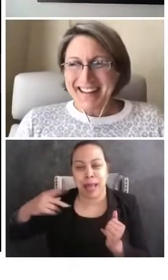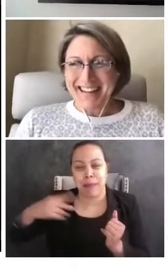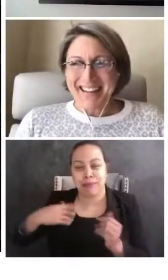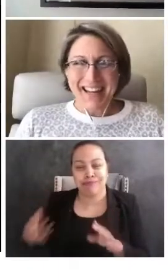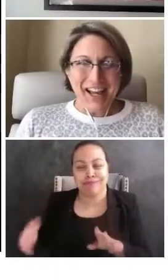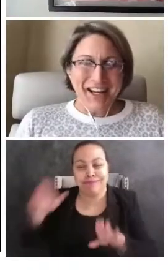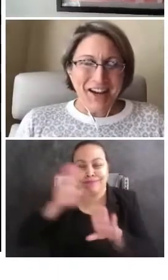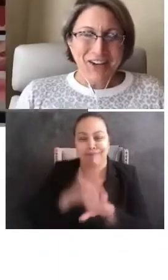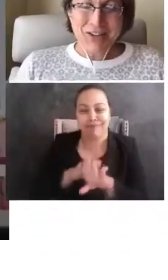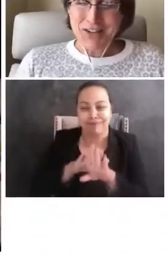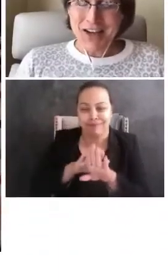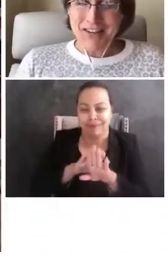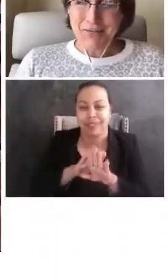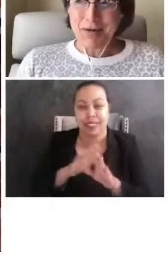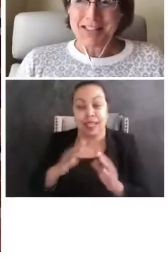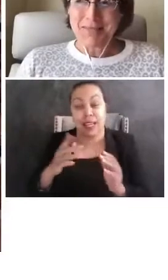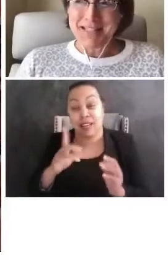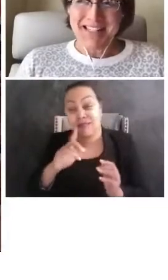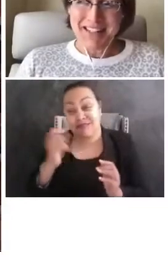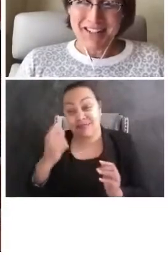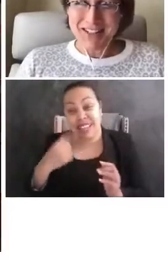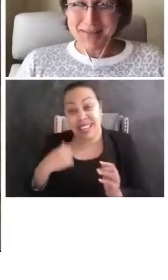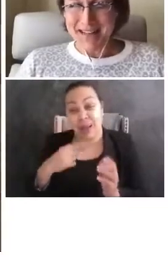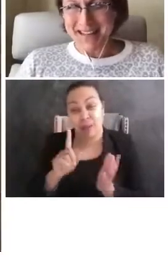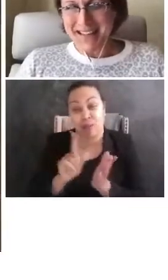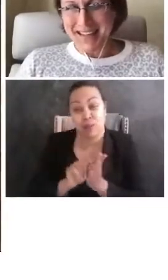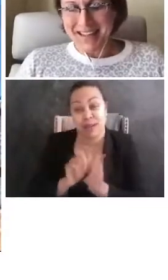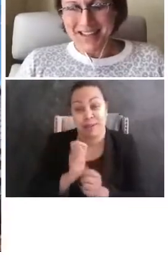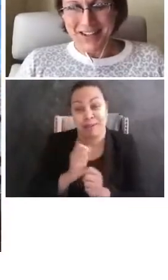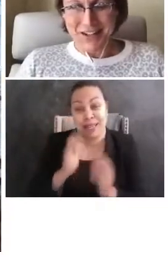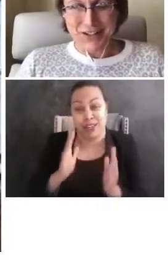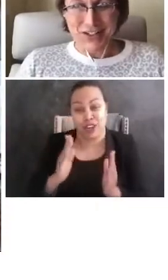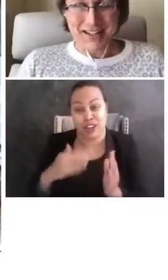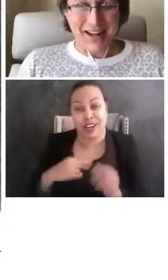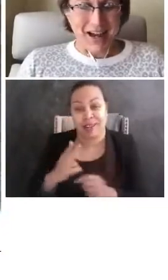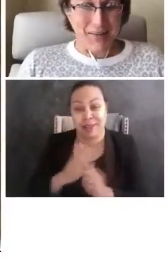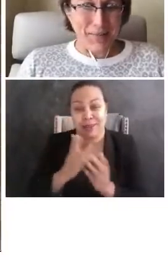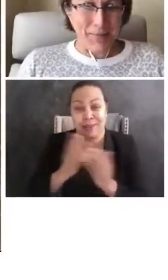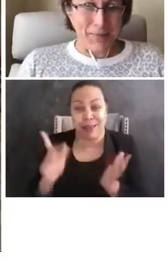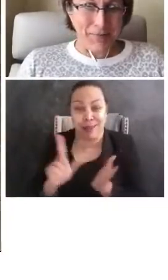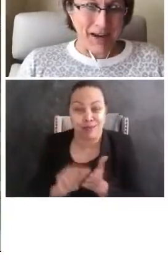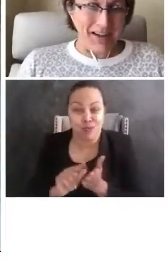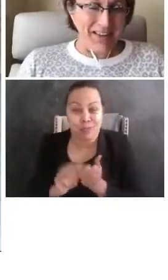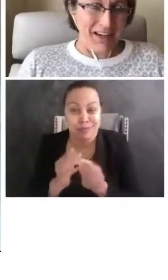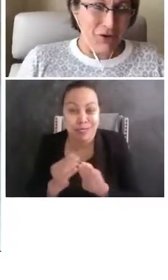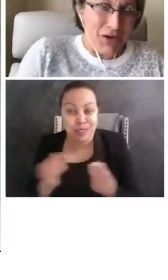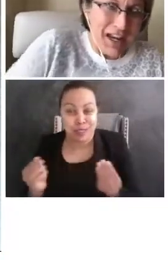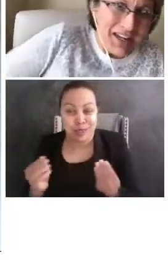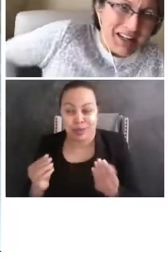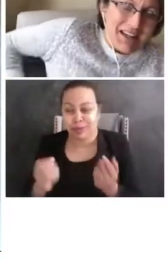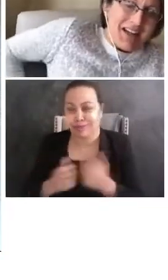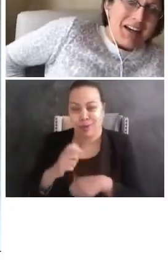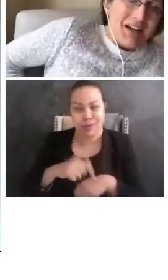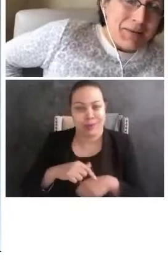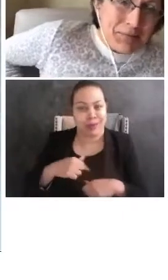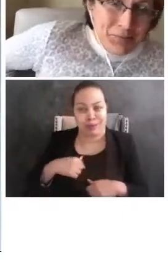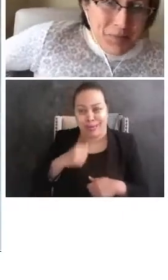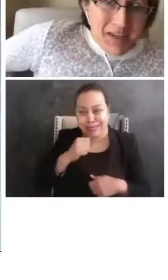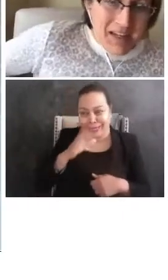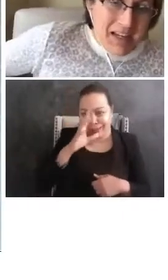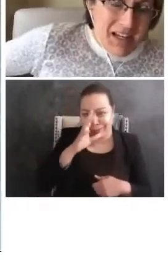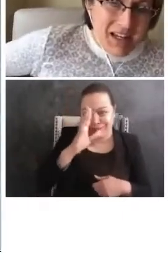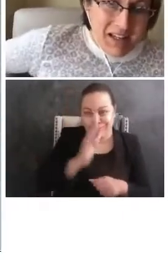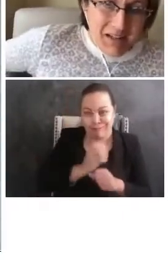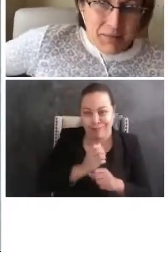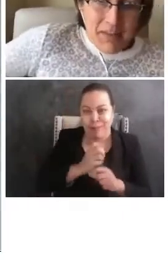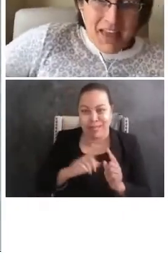I use a lot of printing materials, but they're not usually mine.